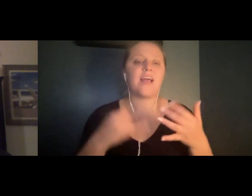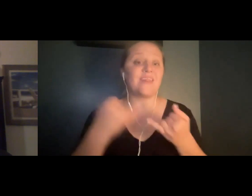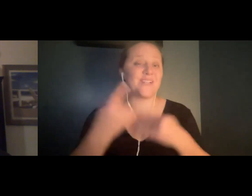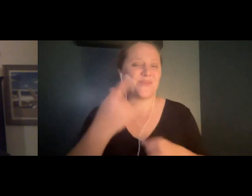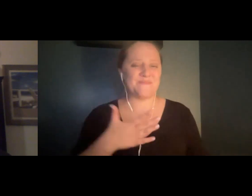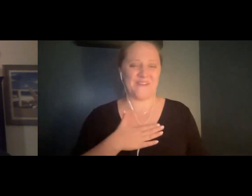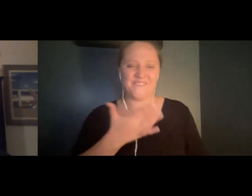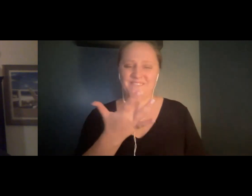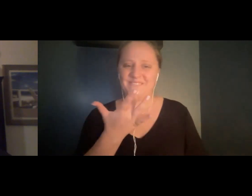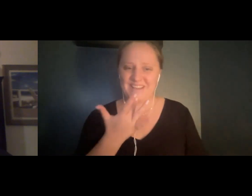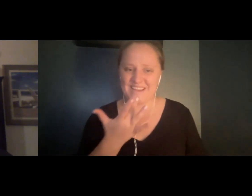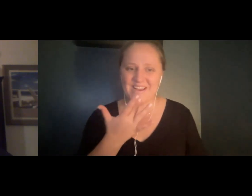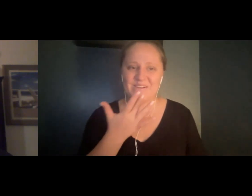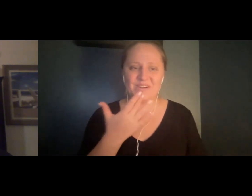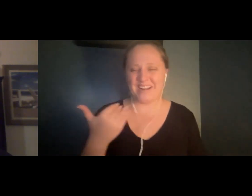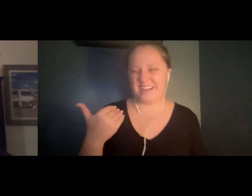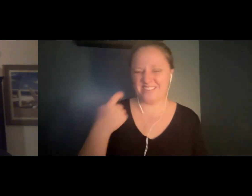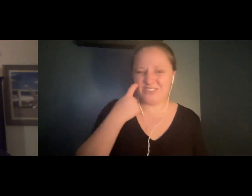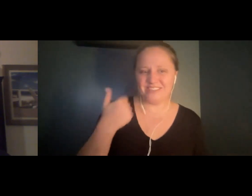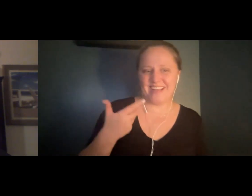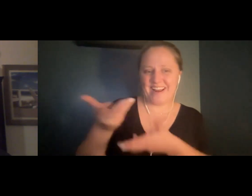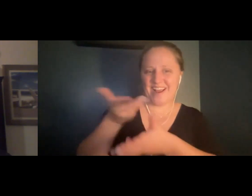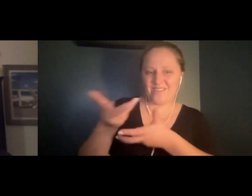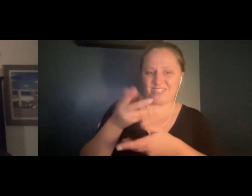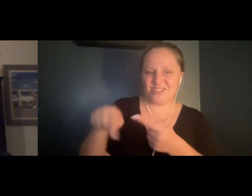that I've actually had a conversation about this directly even for myself